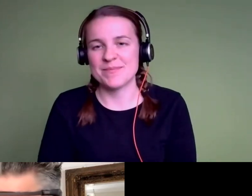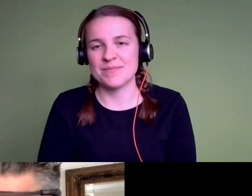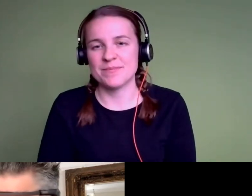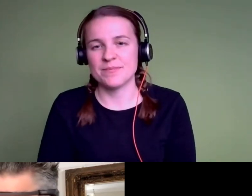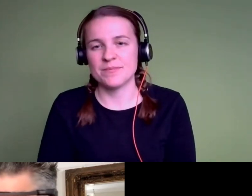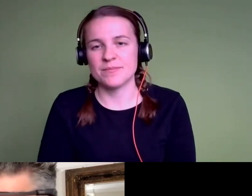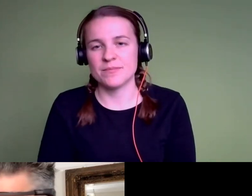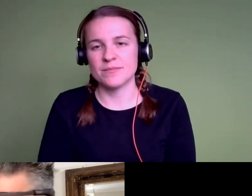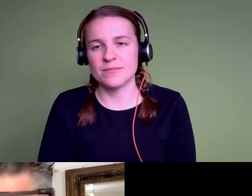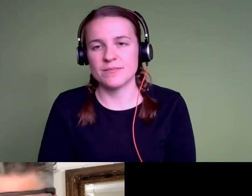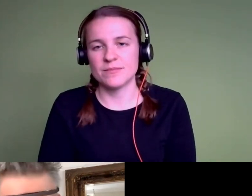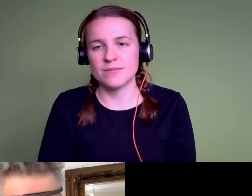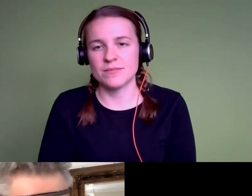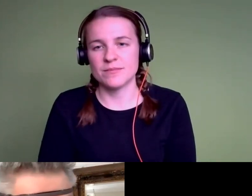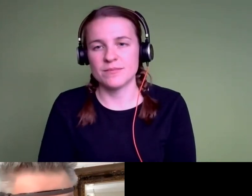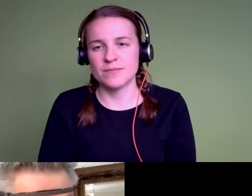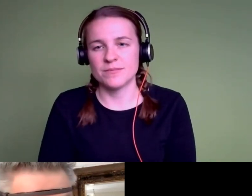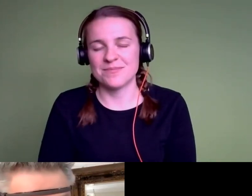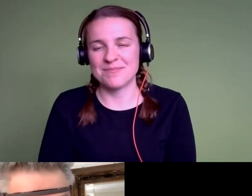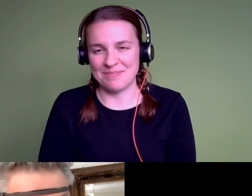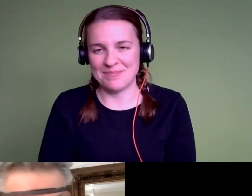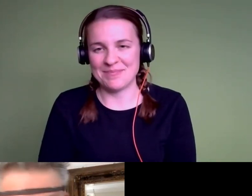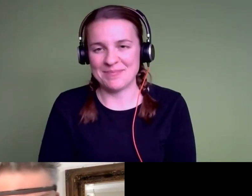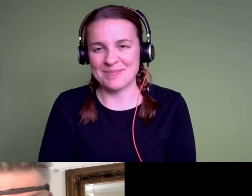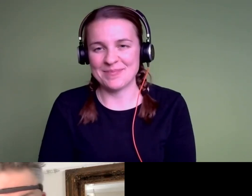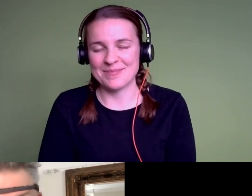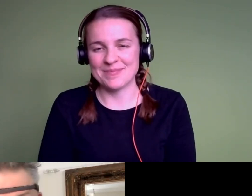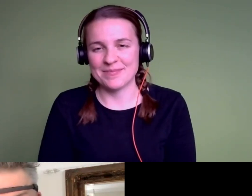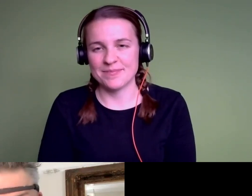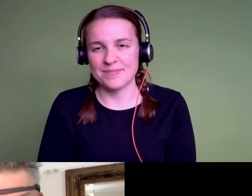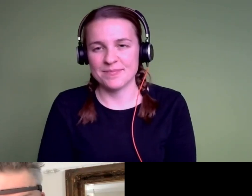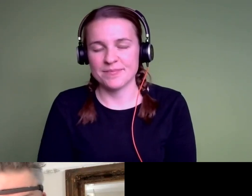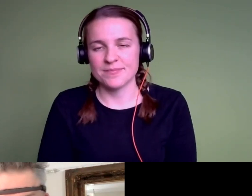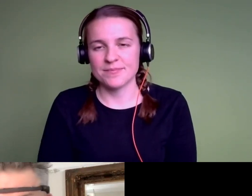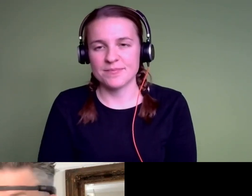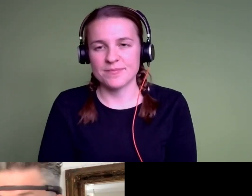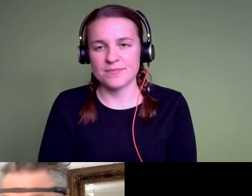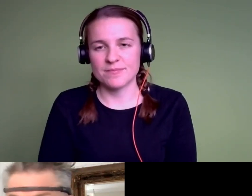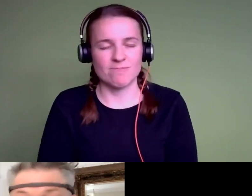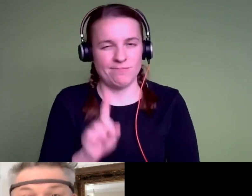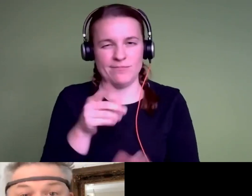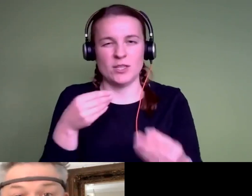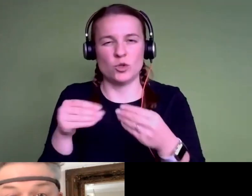power plant makes a sound.